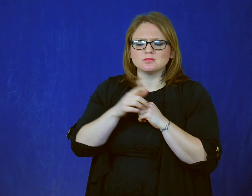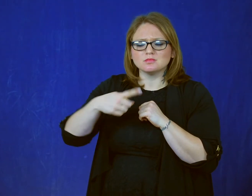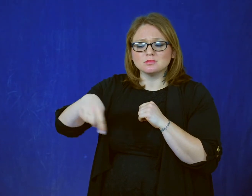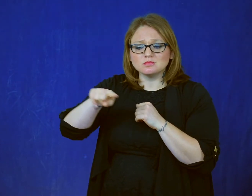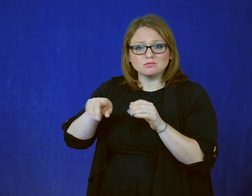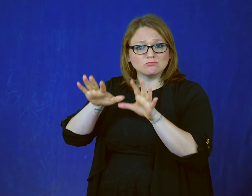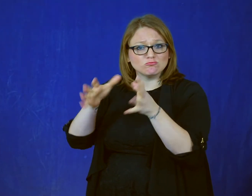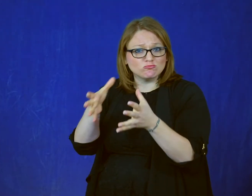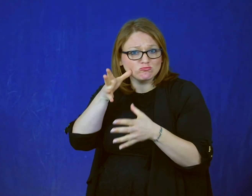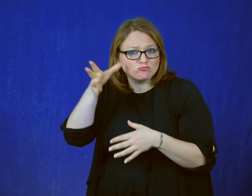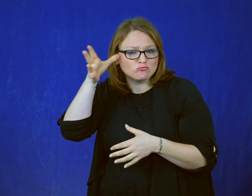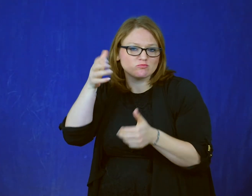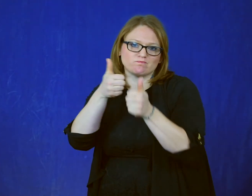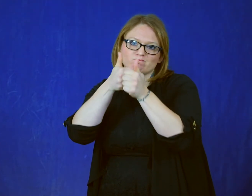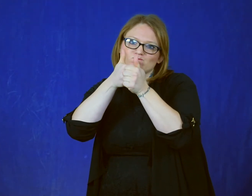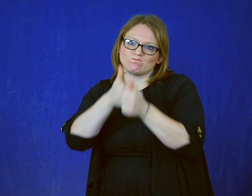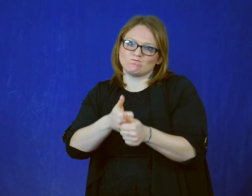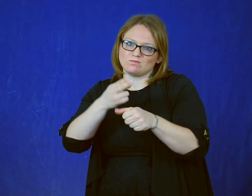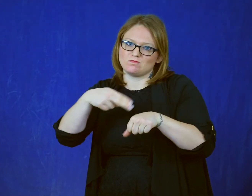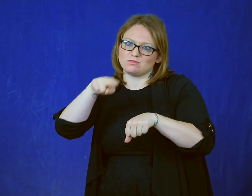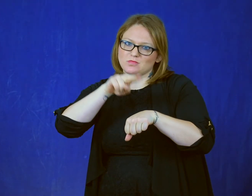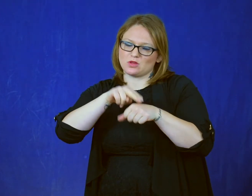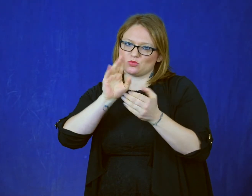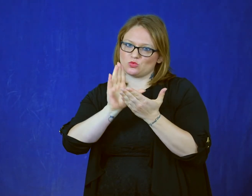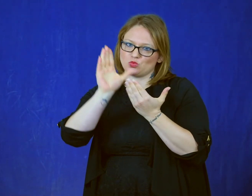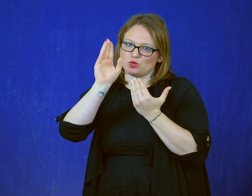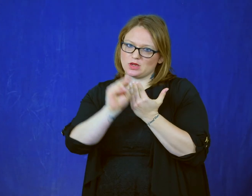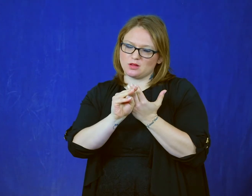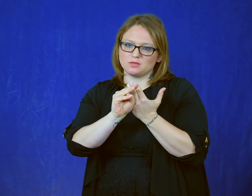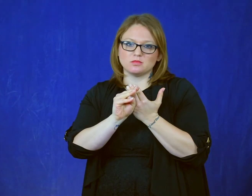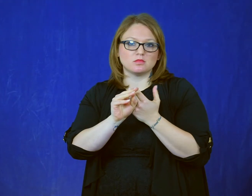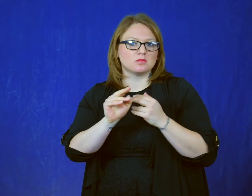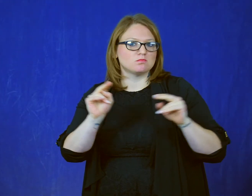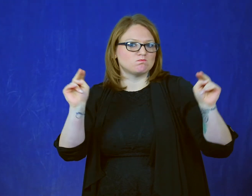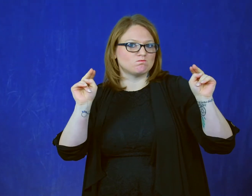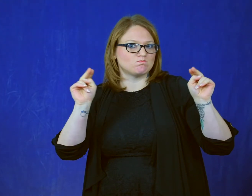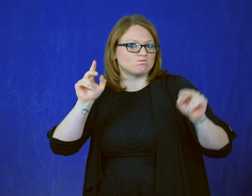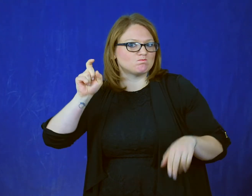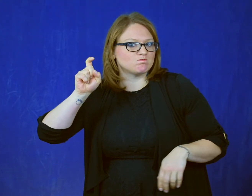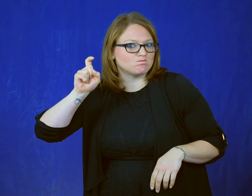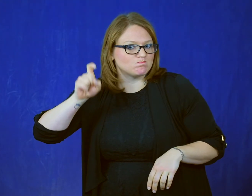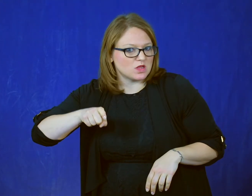schooling through a national curriculum without bias.